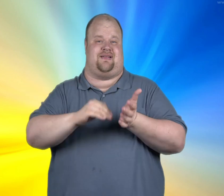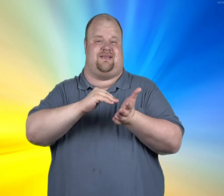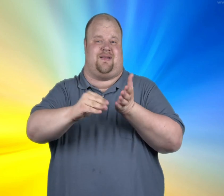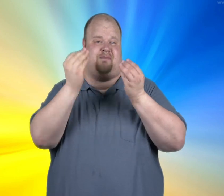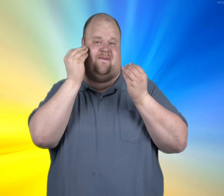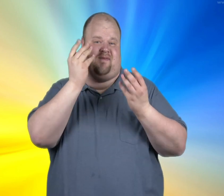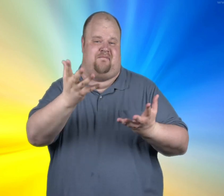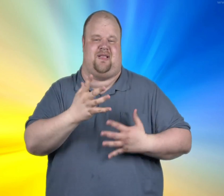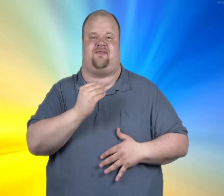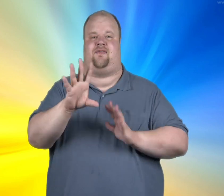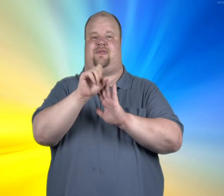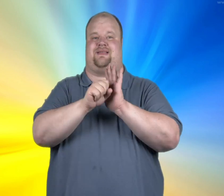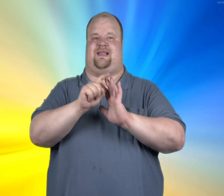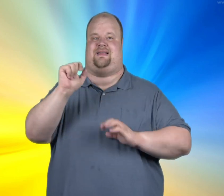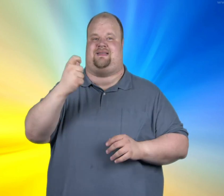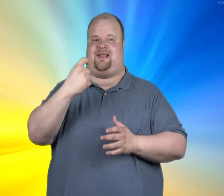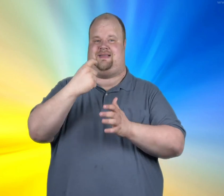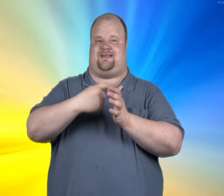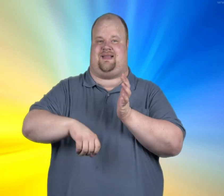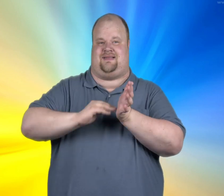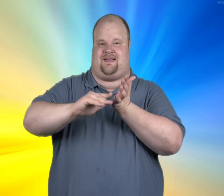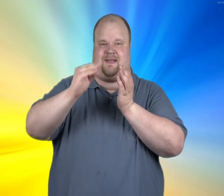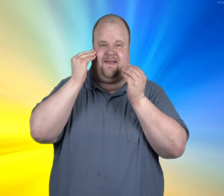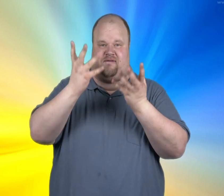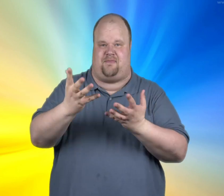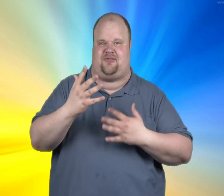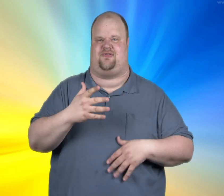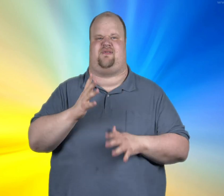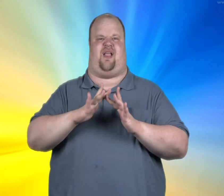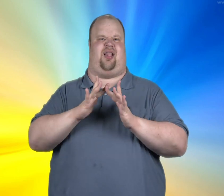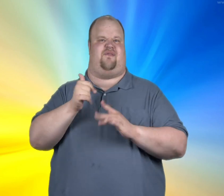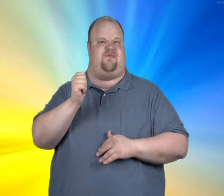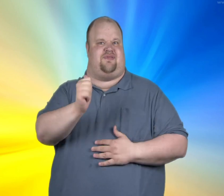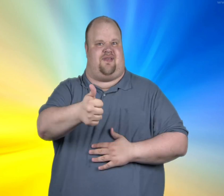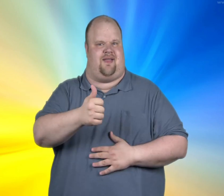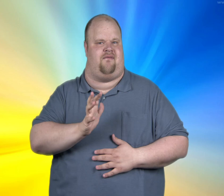exemption, and state tax exemption information online yourself!